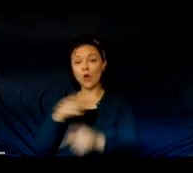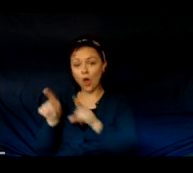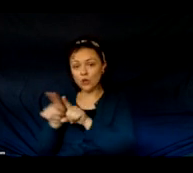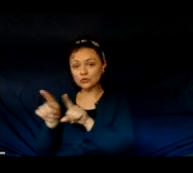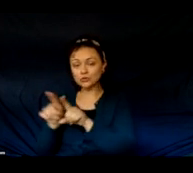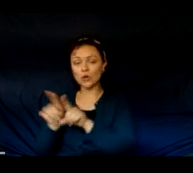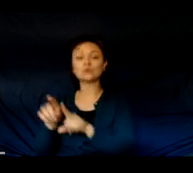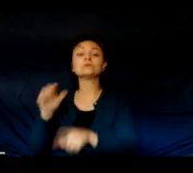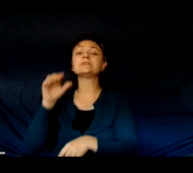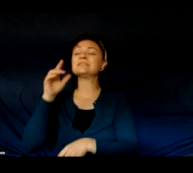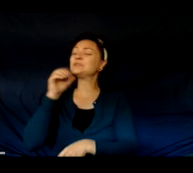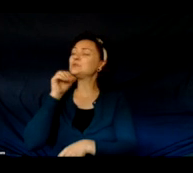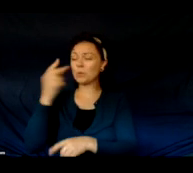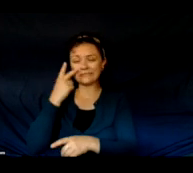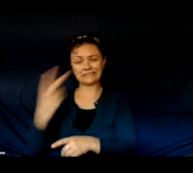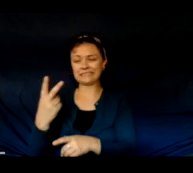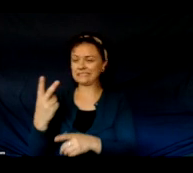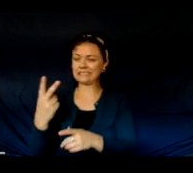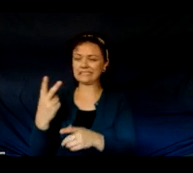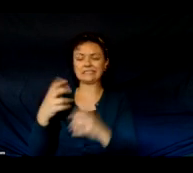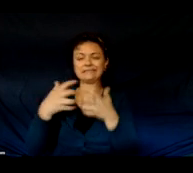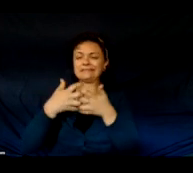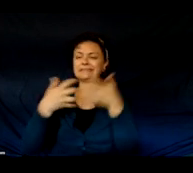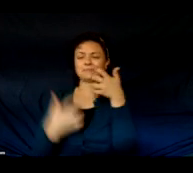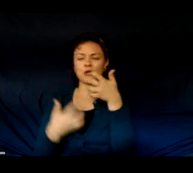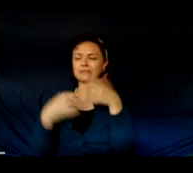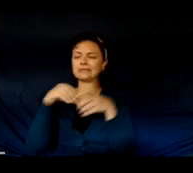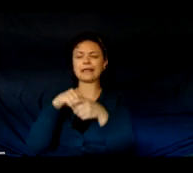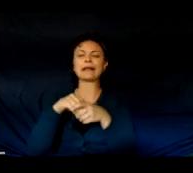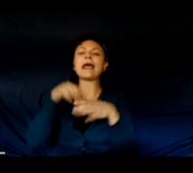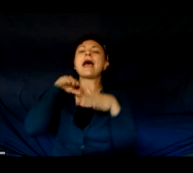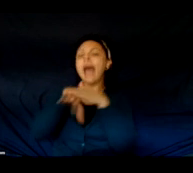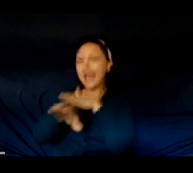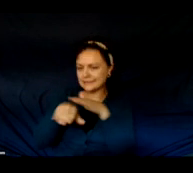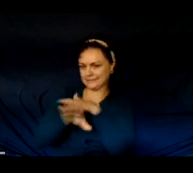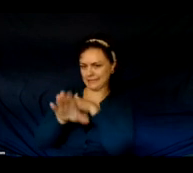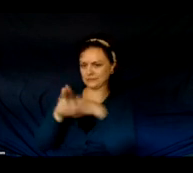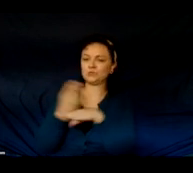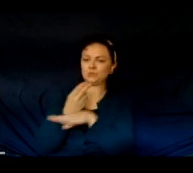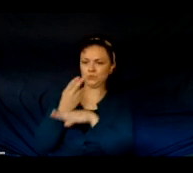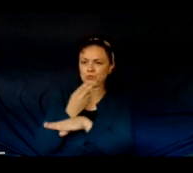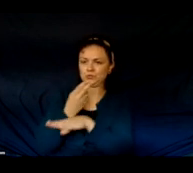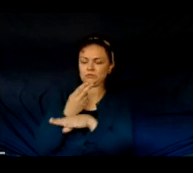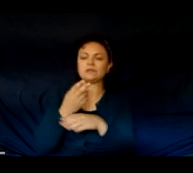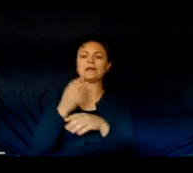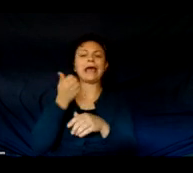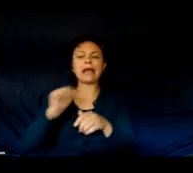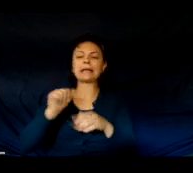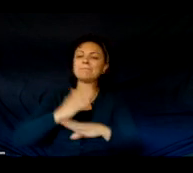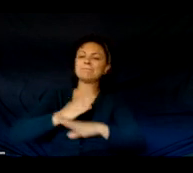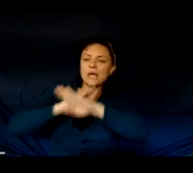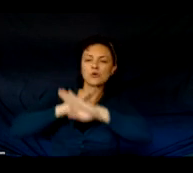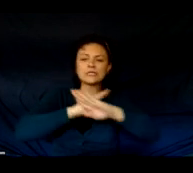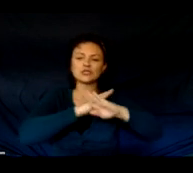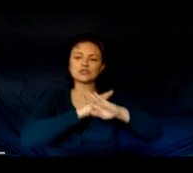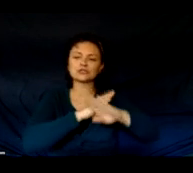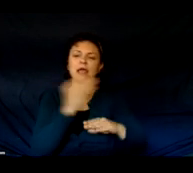disparities in access utilization, the barriers and facilitators that folks of color with